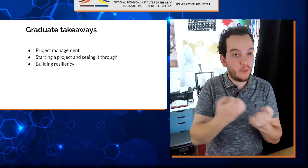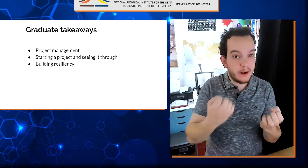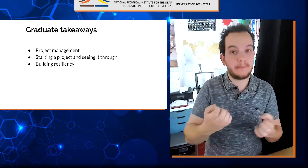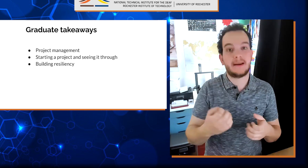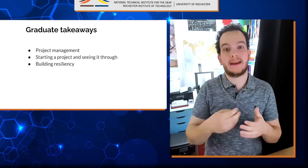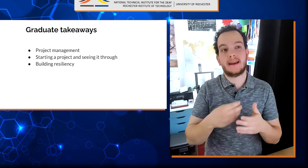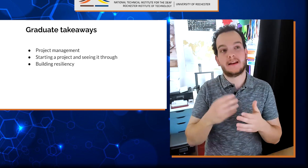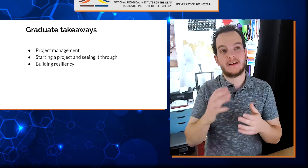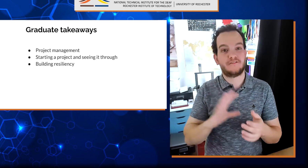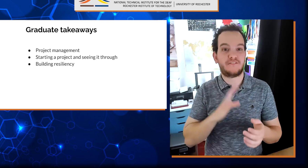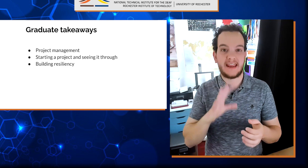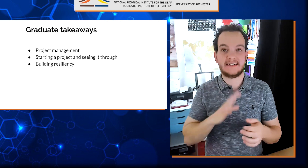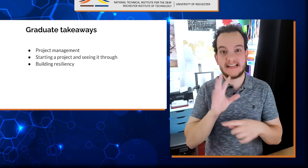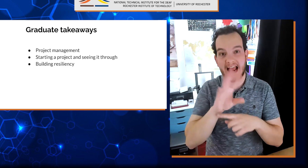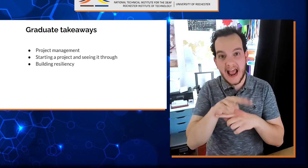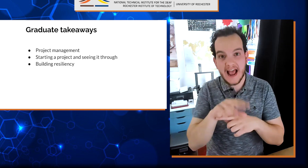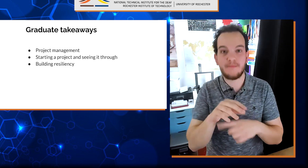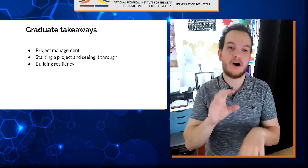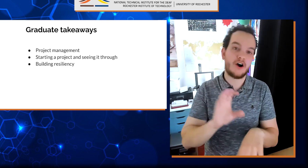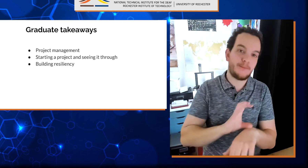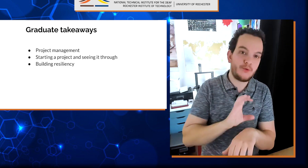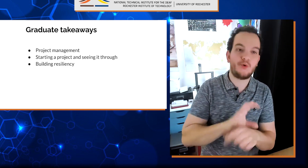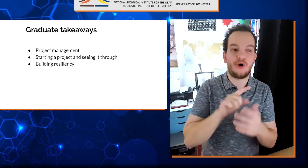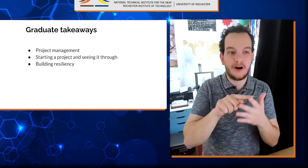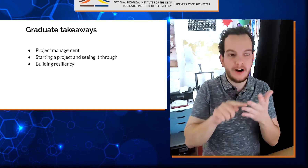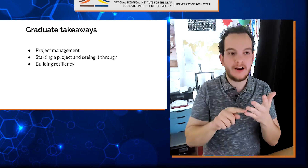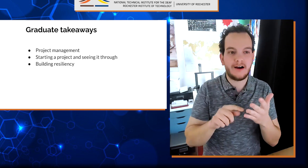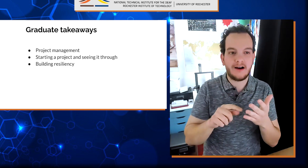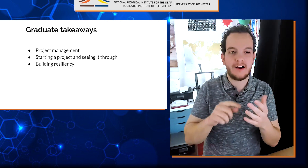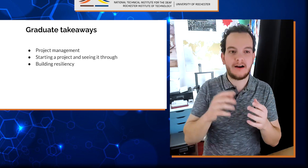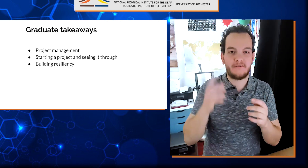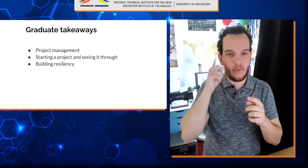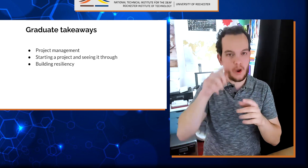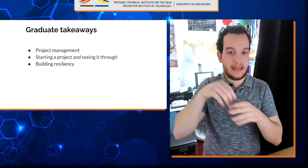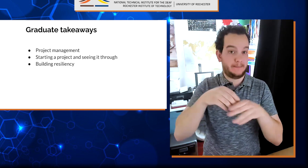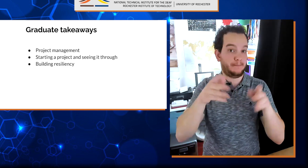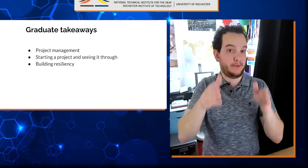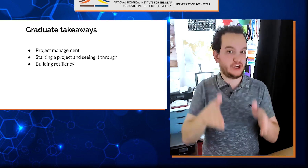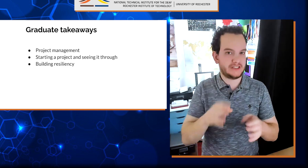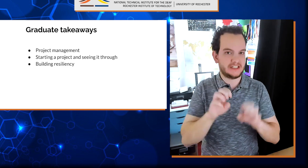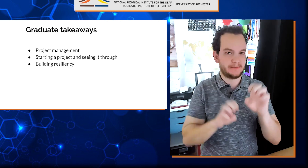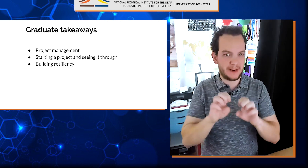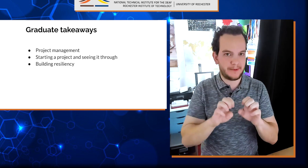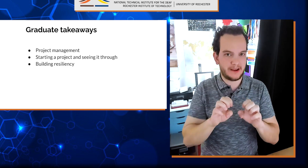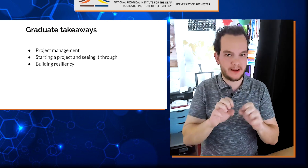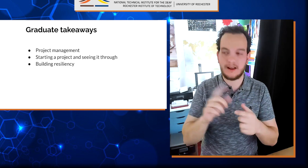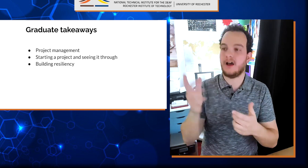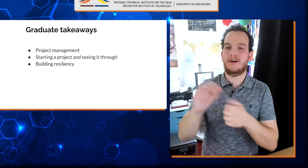I had planned to buy equipment: fancy cameras, computers, planning to do in-person experiments